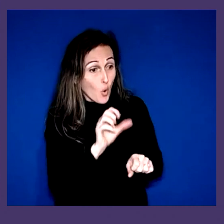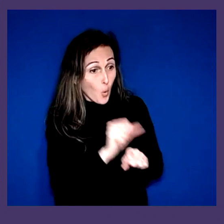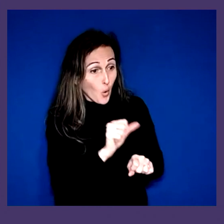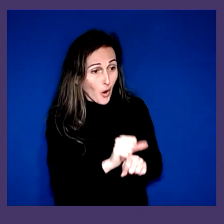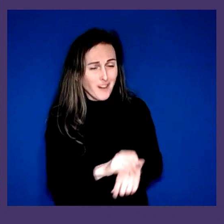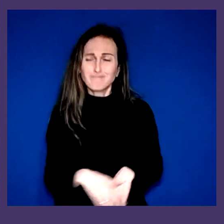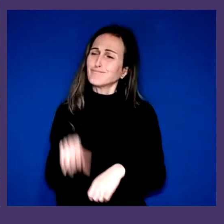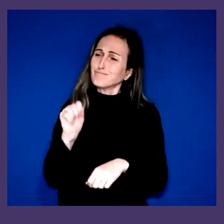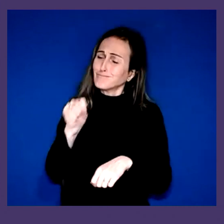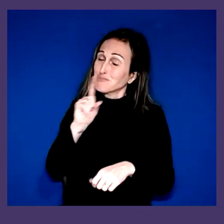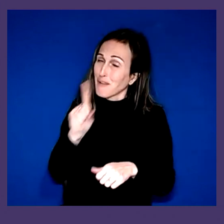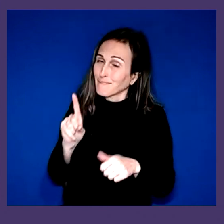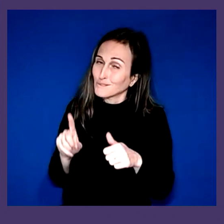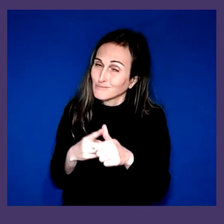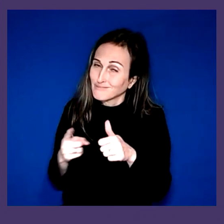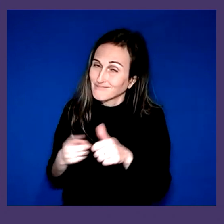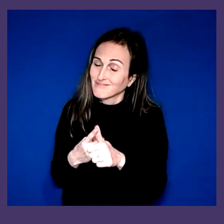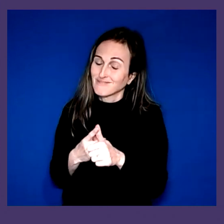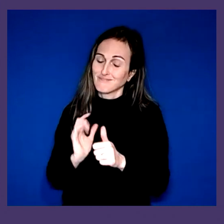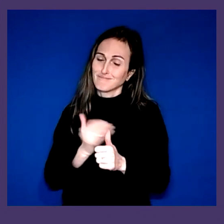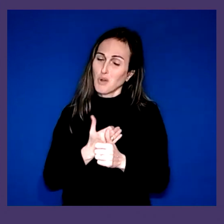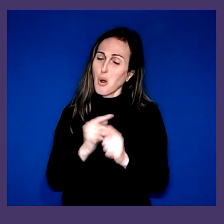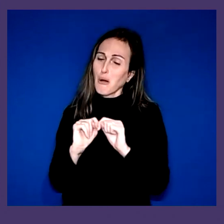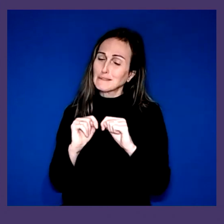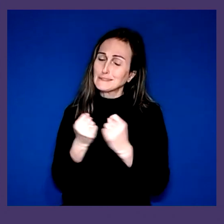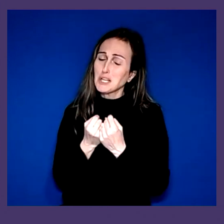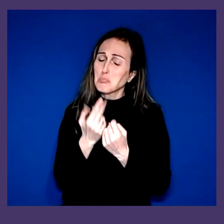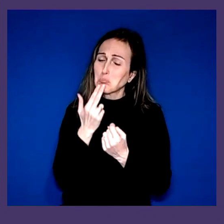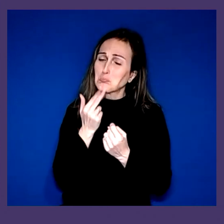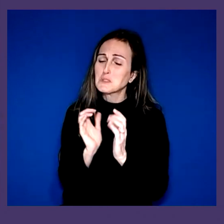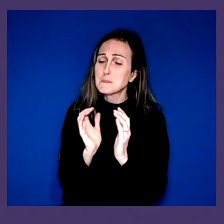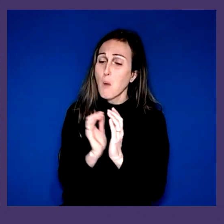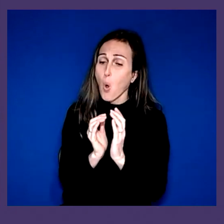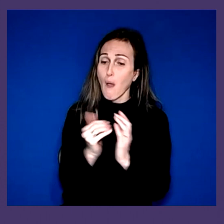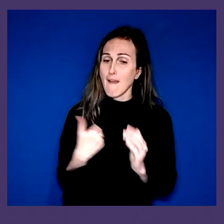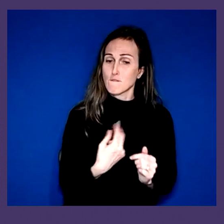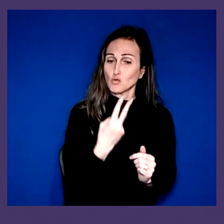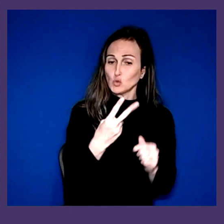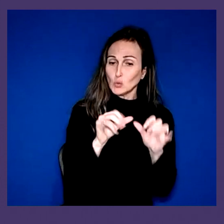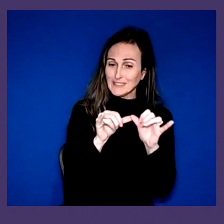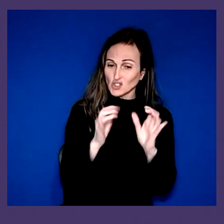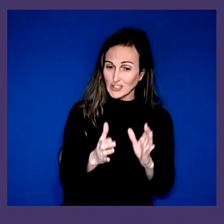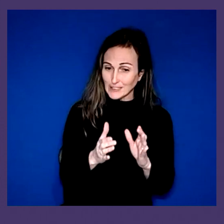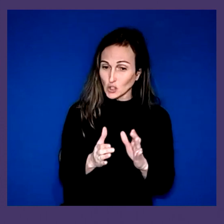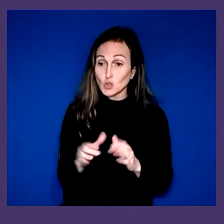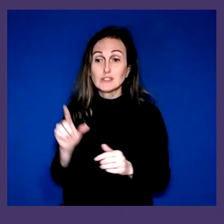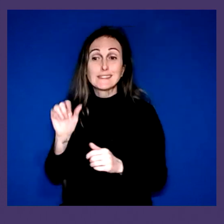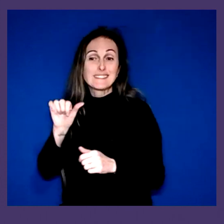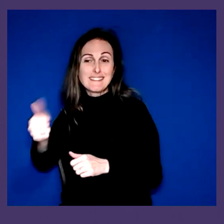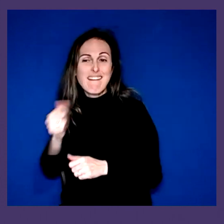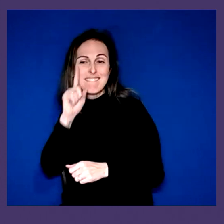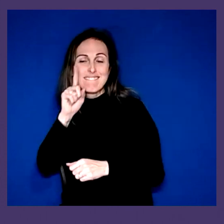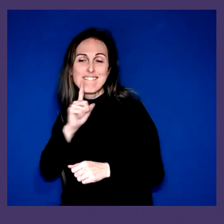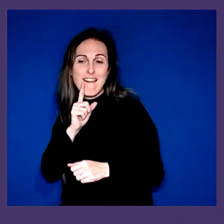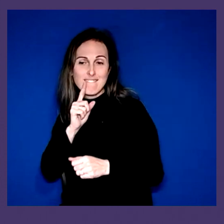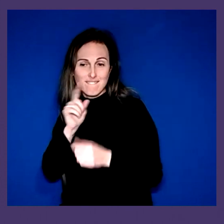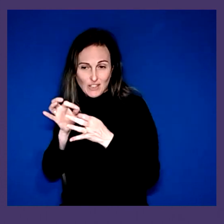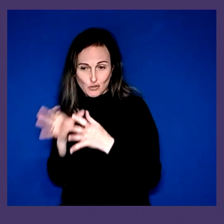There's only two engineers, a team of 10 deaf translators, and so we need to leverage partnership to get that reach.